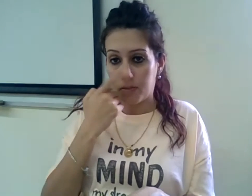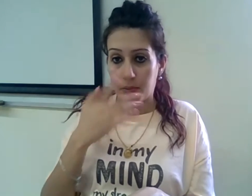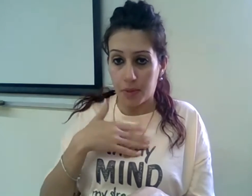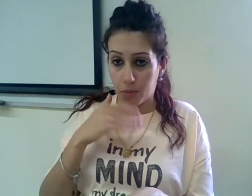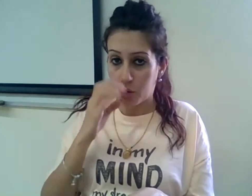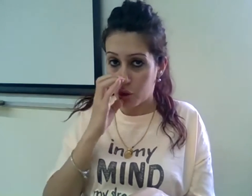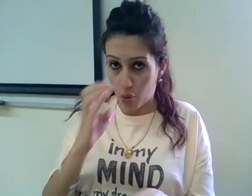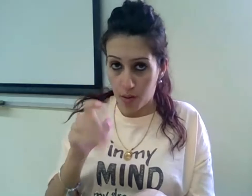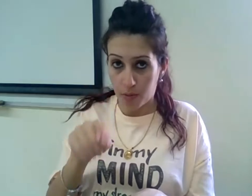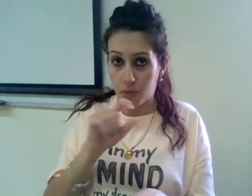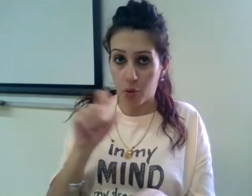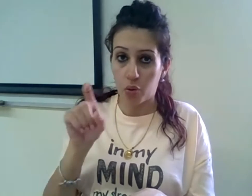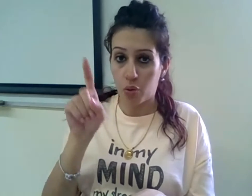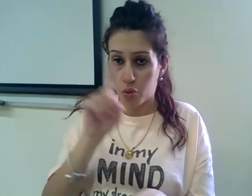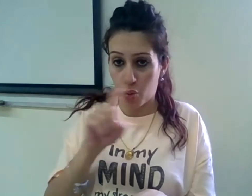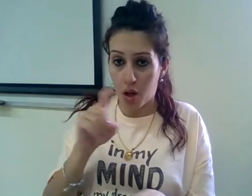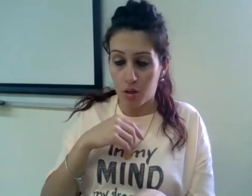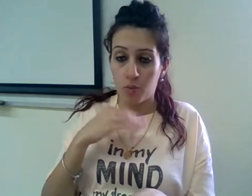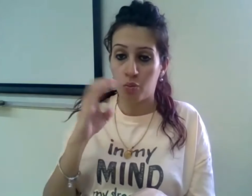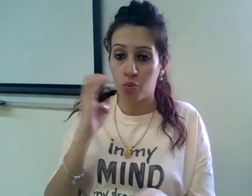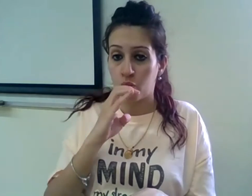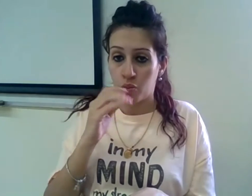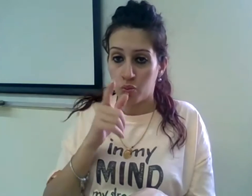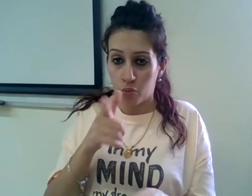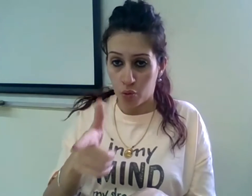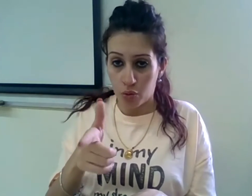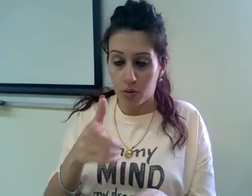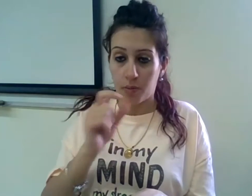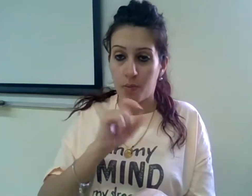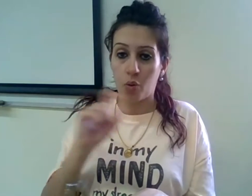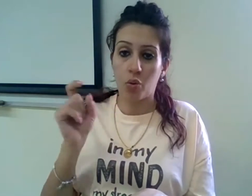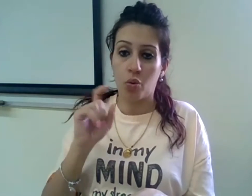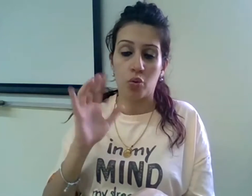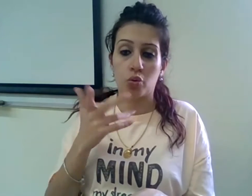You should also have legislative frameworks that provide the possibility